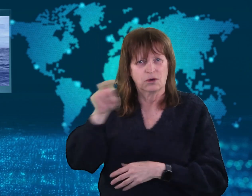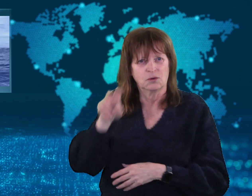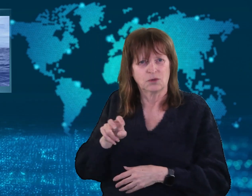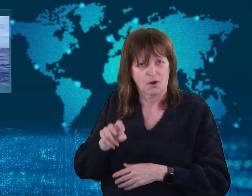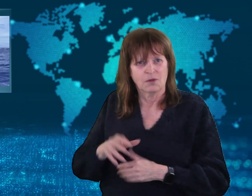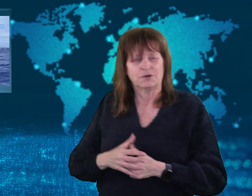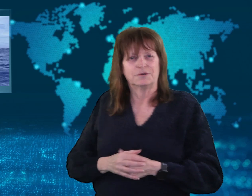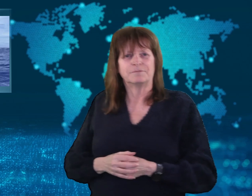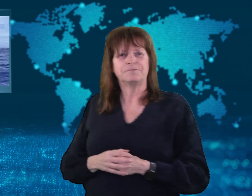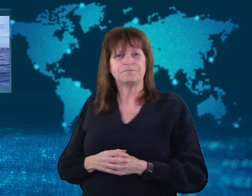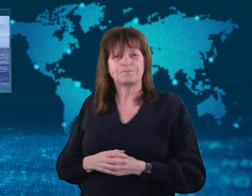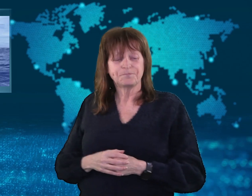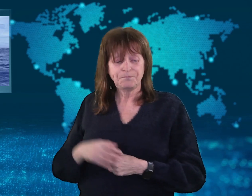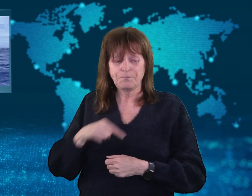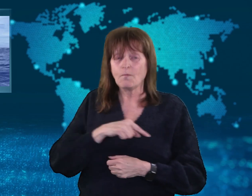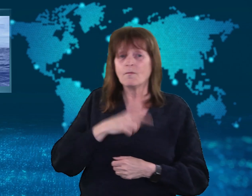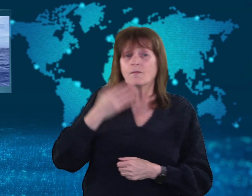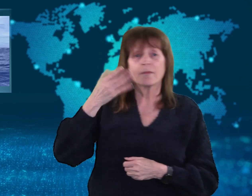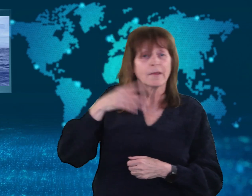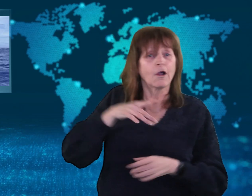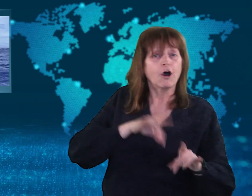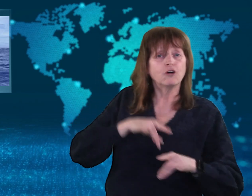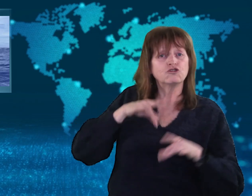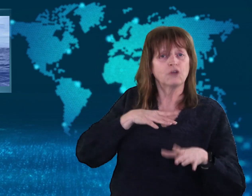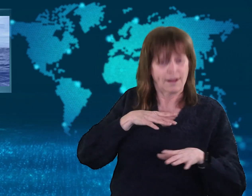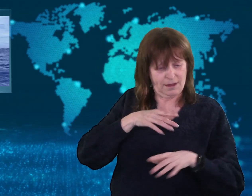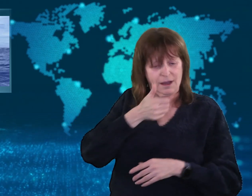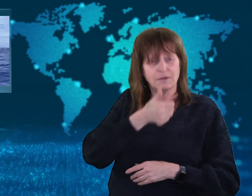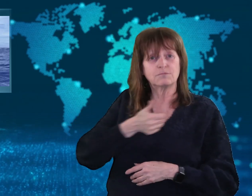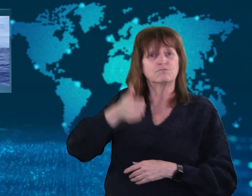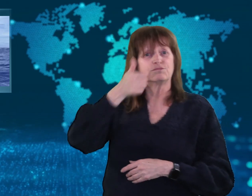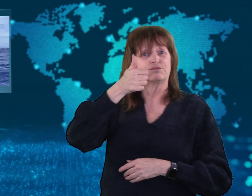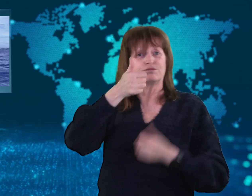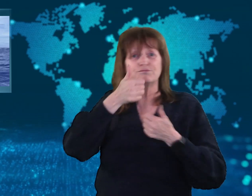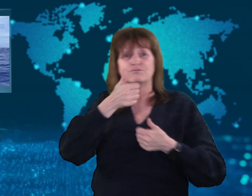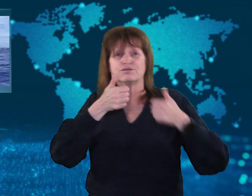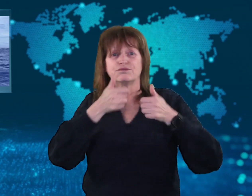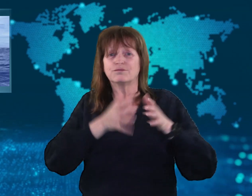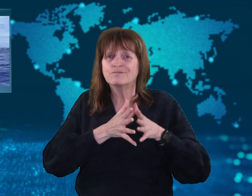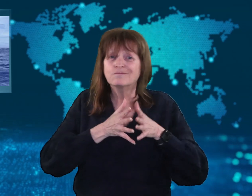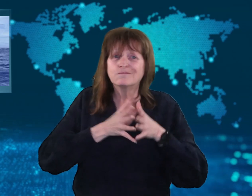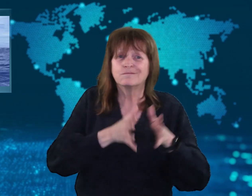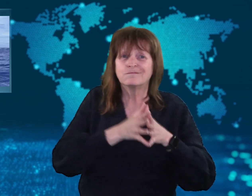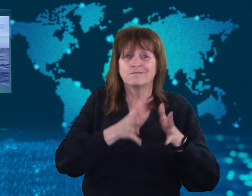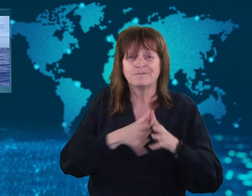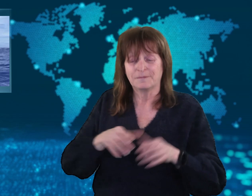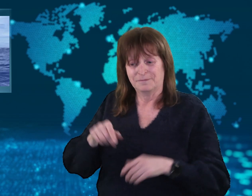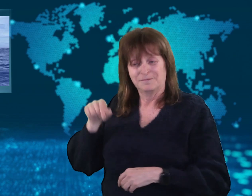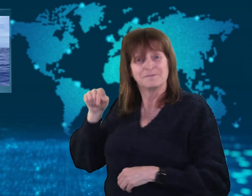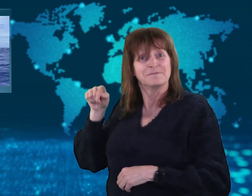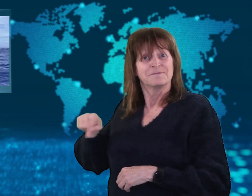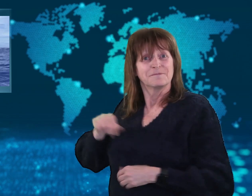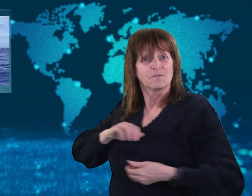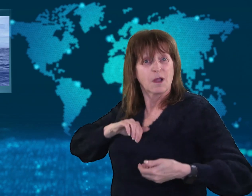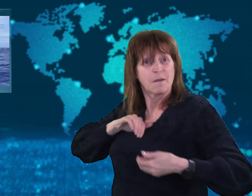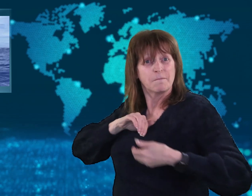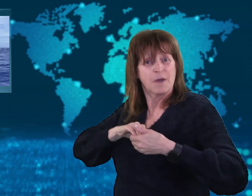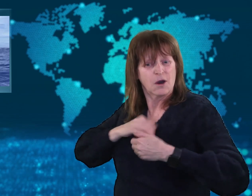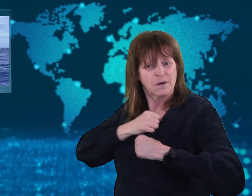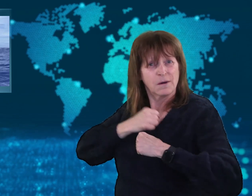According to Australian authorities, the sting operation began